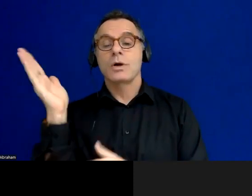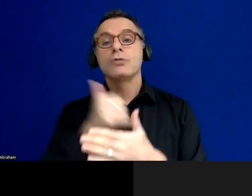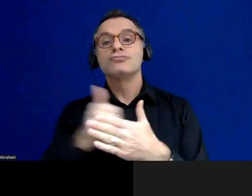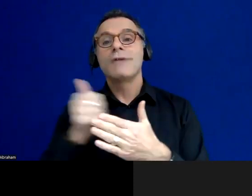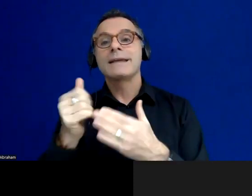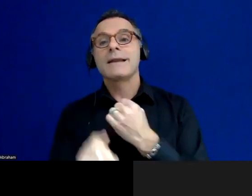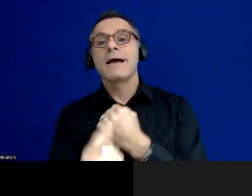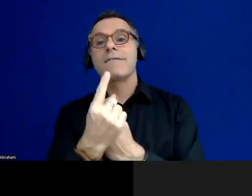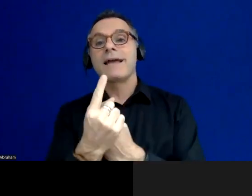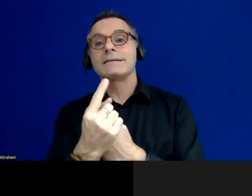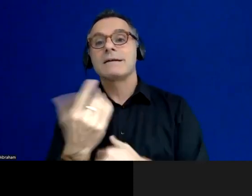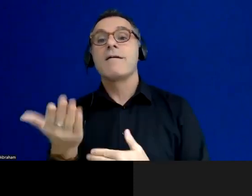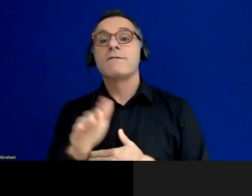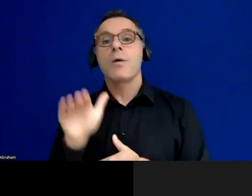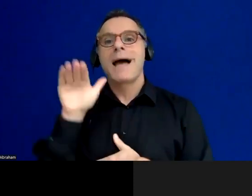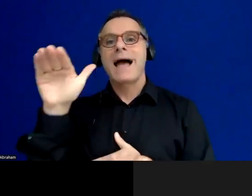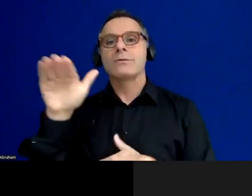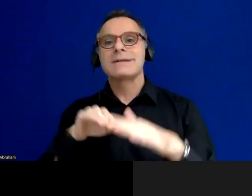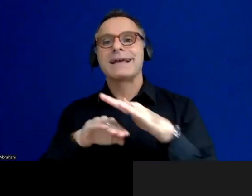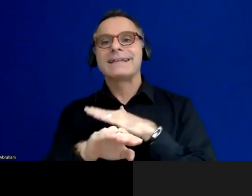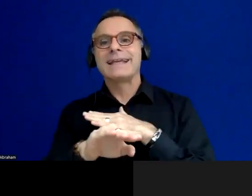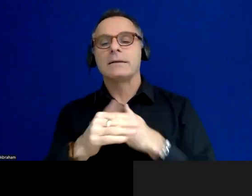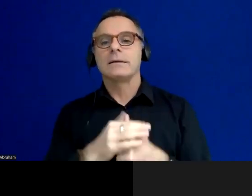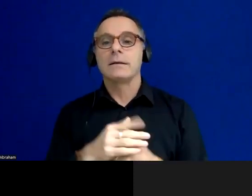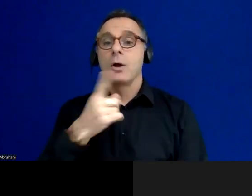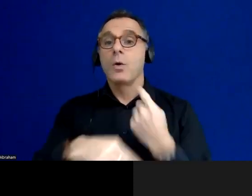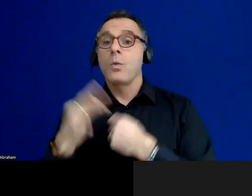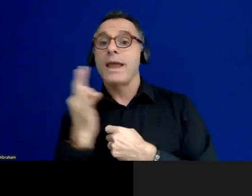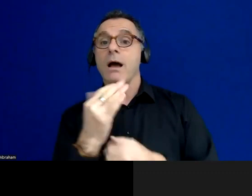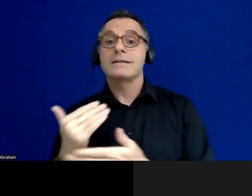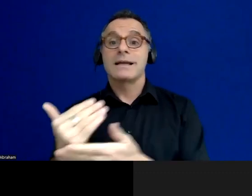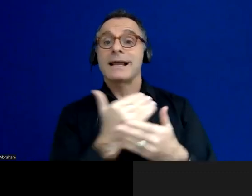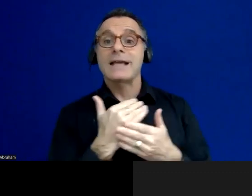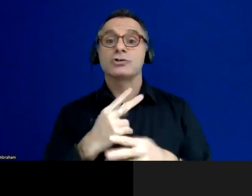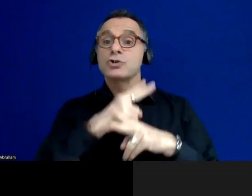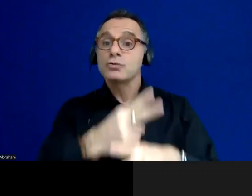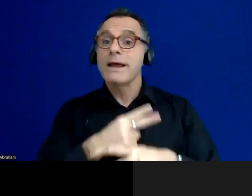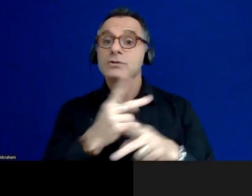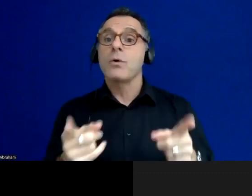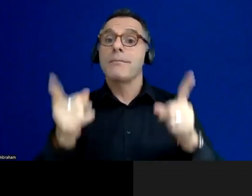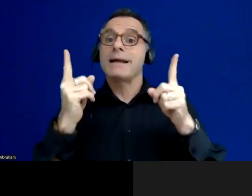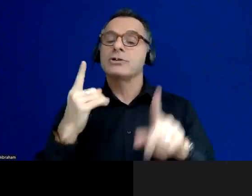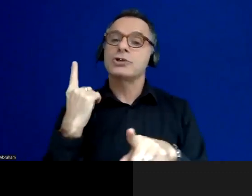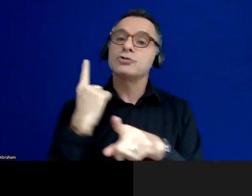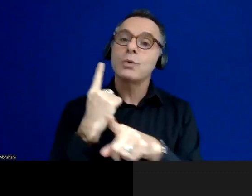Outside In runs in which we ask a Collections Manager or Curator to talk about their collection,